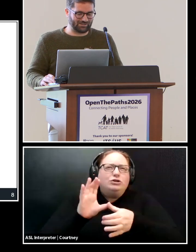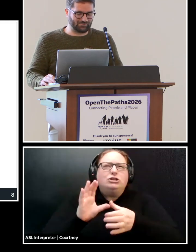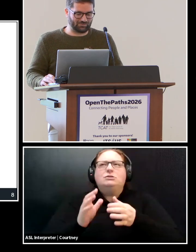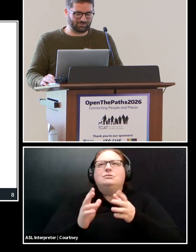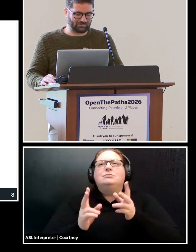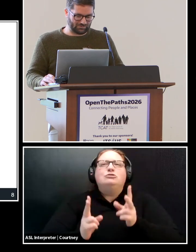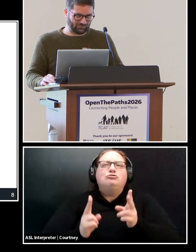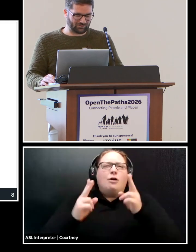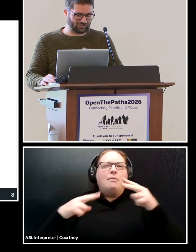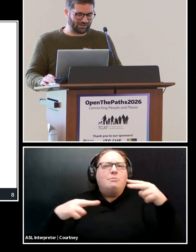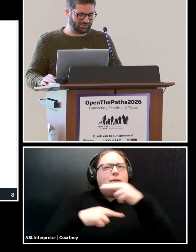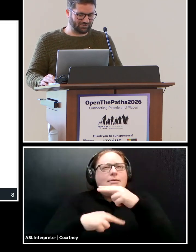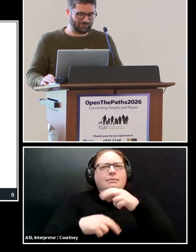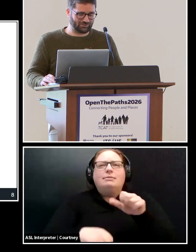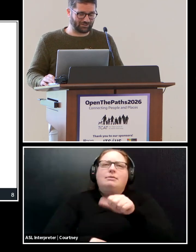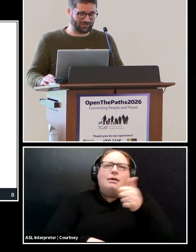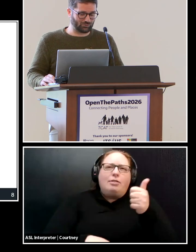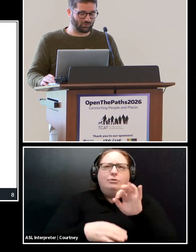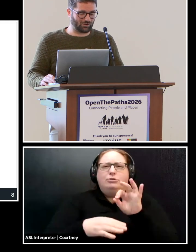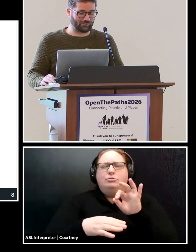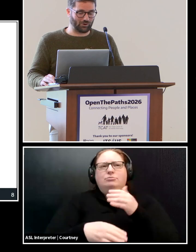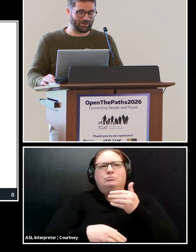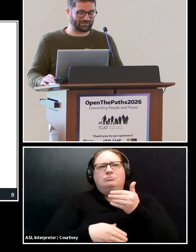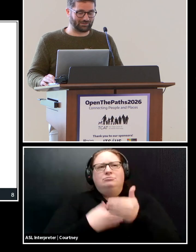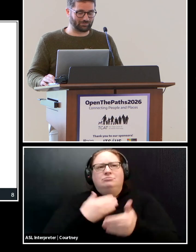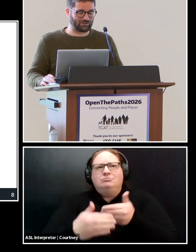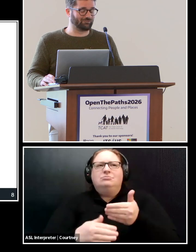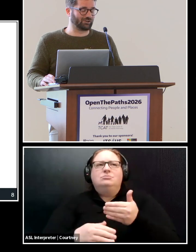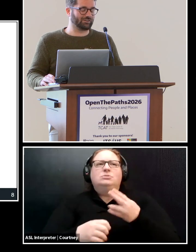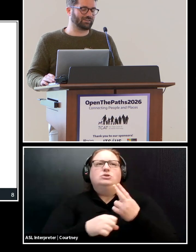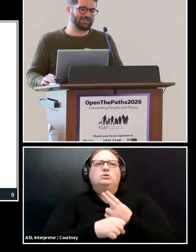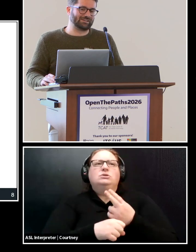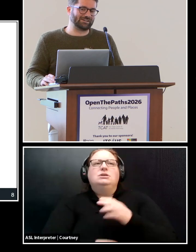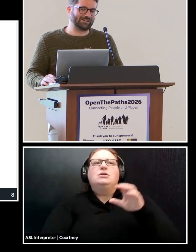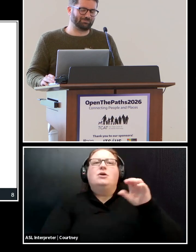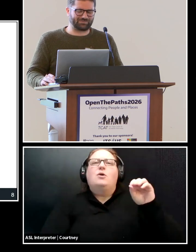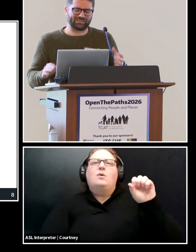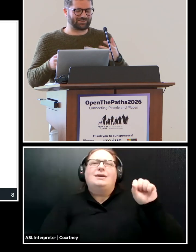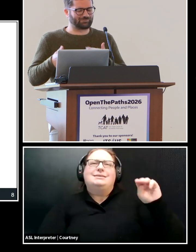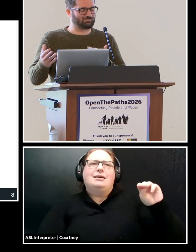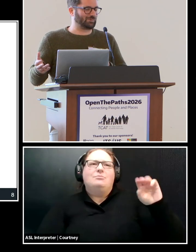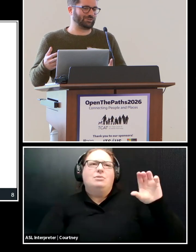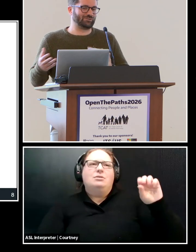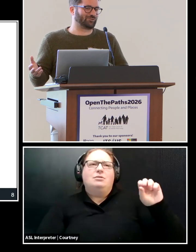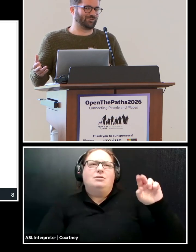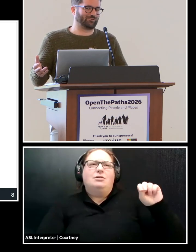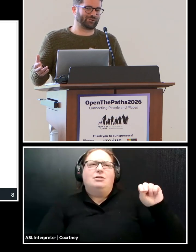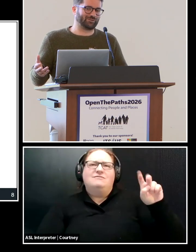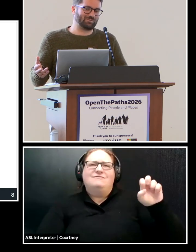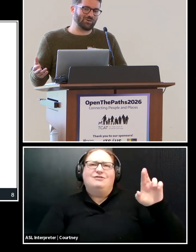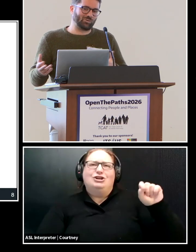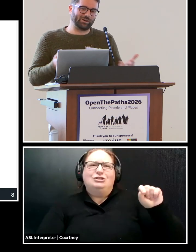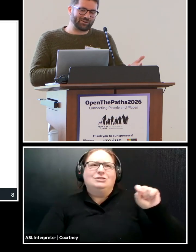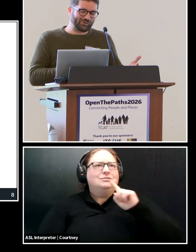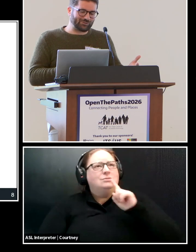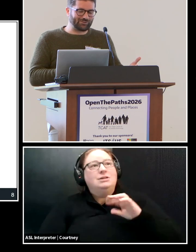uh functionalities using a tool called OSM convert. Um this is really useful for Windows